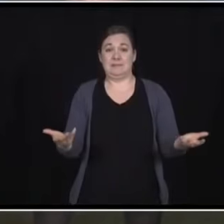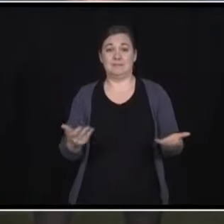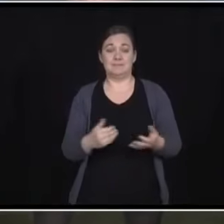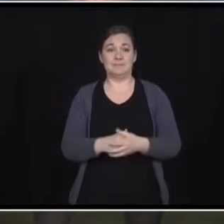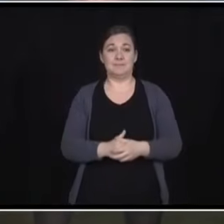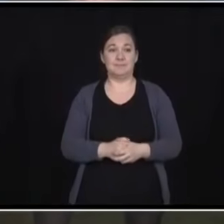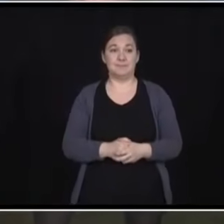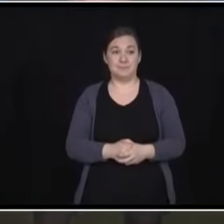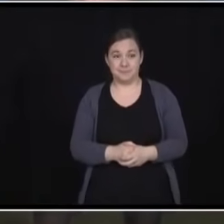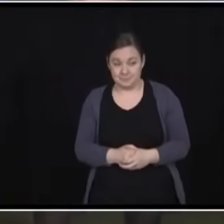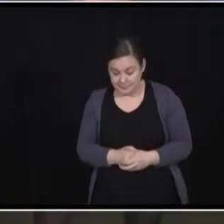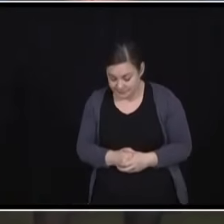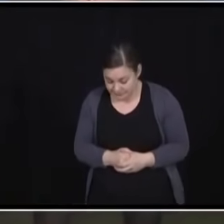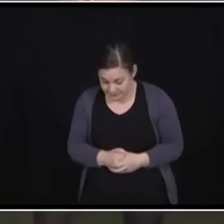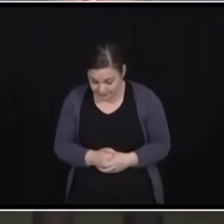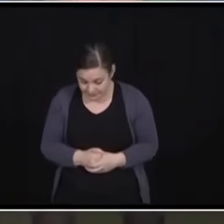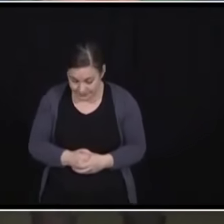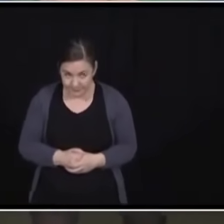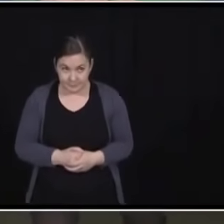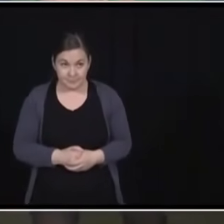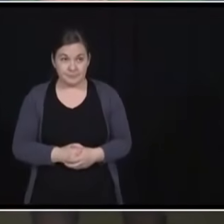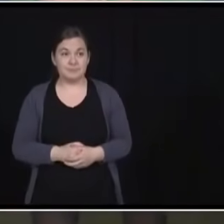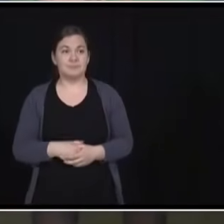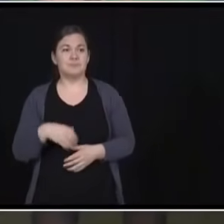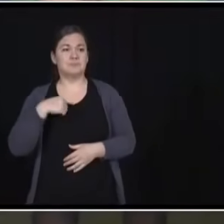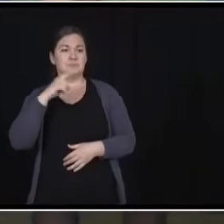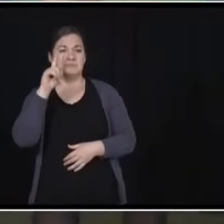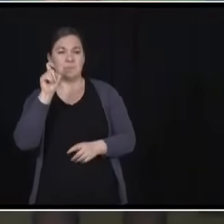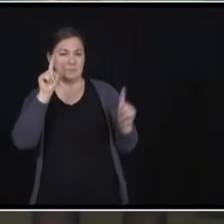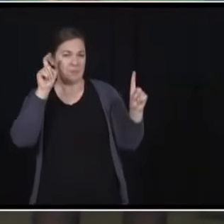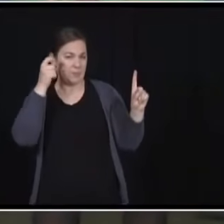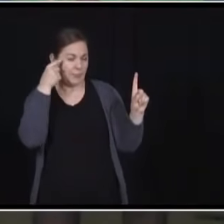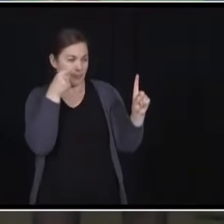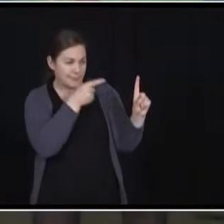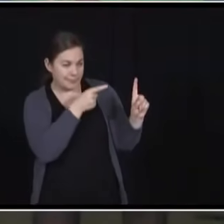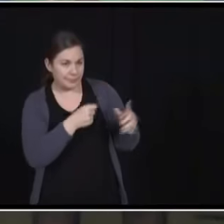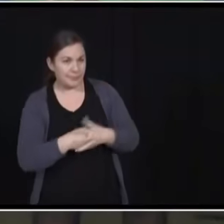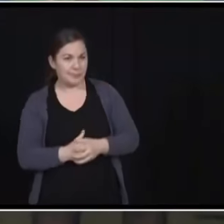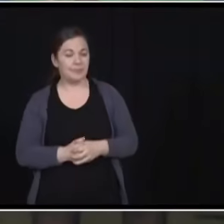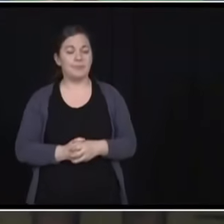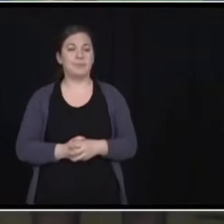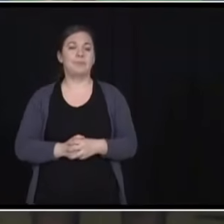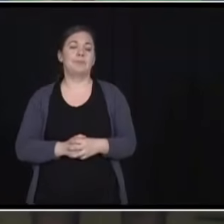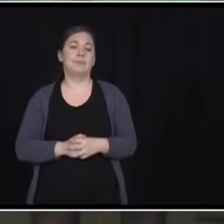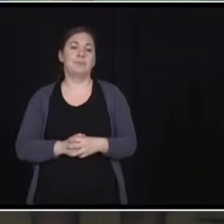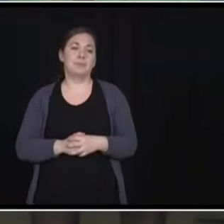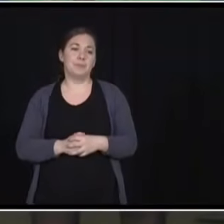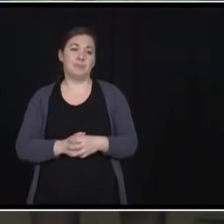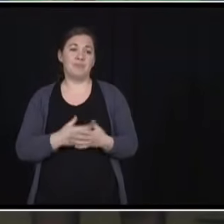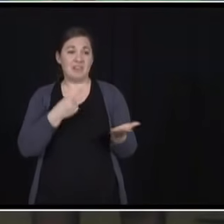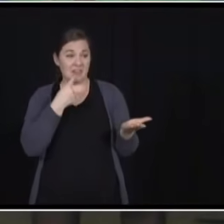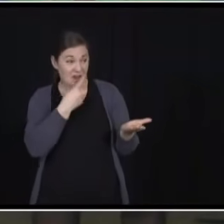and it is difficult, it is a very difficult situation and we are doing everything we can with the balance in my.